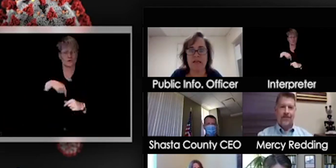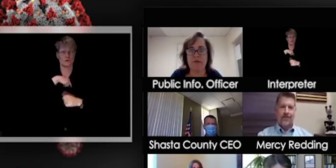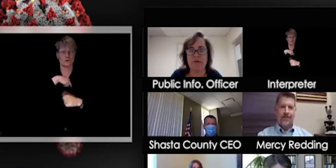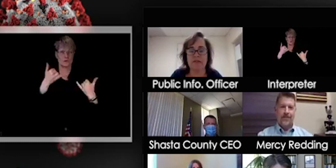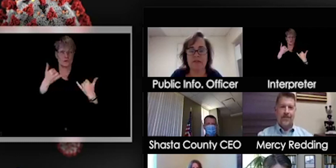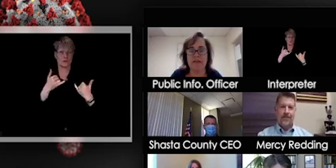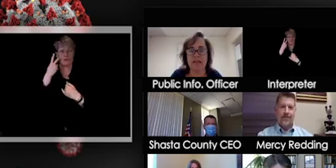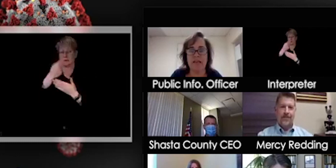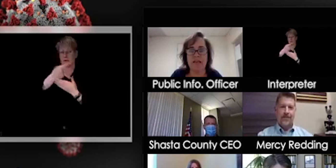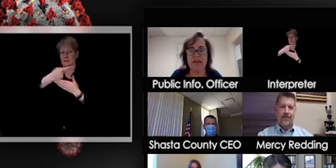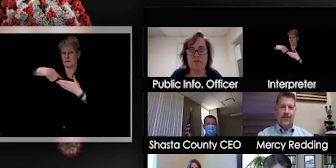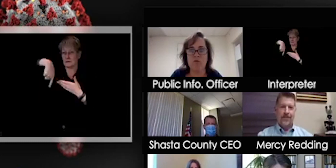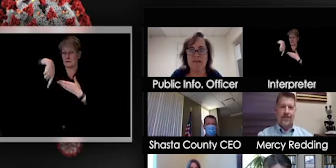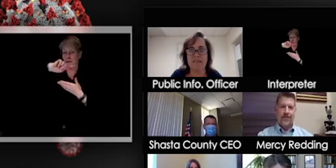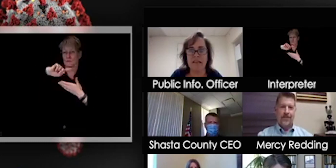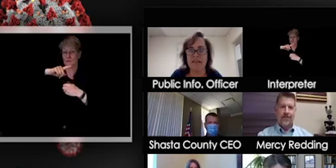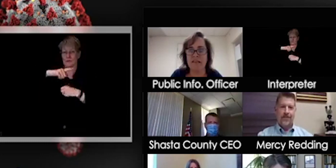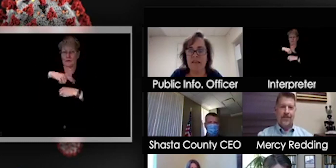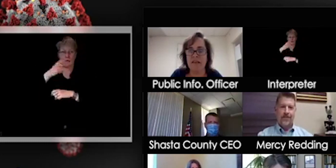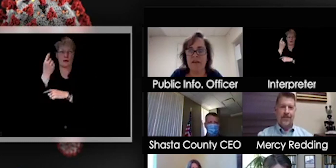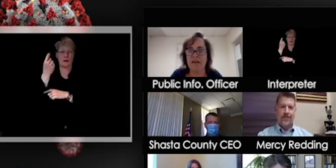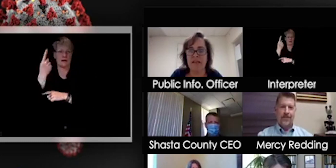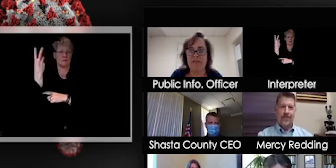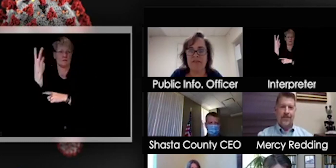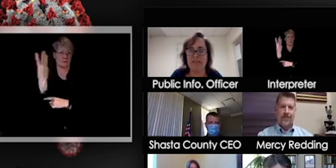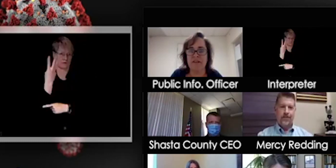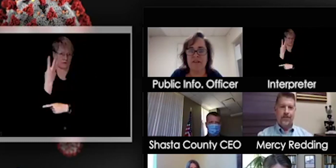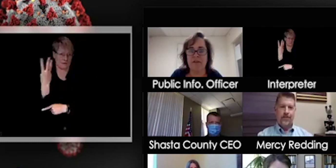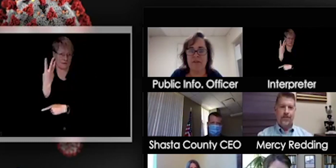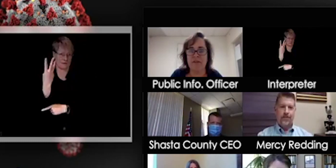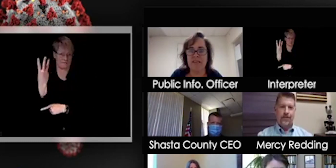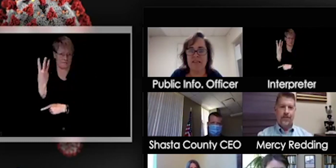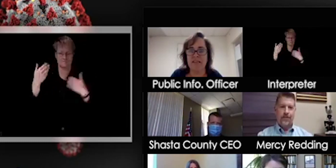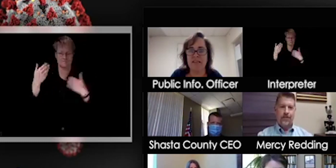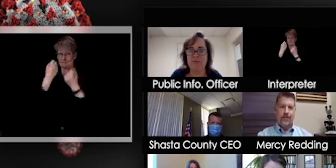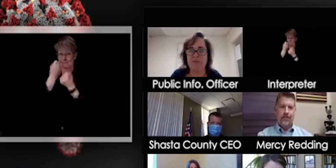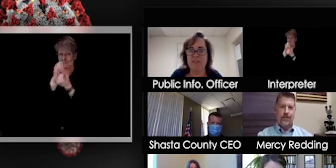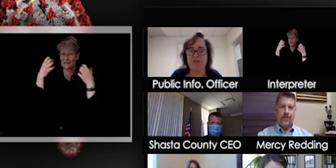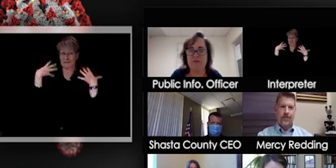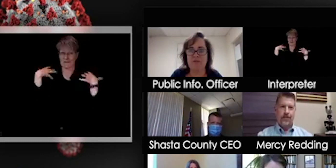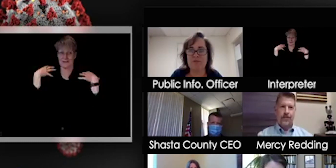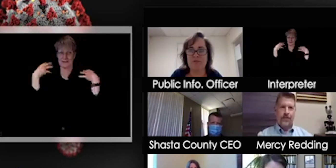at 11:00 a.m., Wednesday. Everybody have a safe and healthy week and we’ll see you soon.